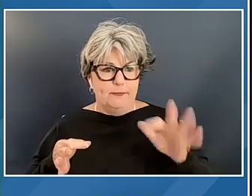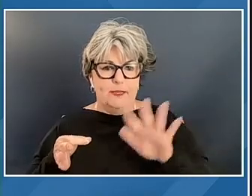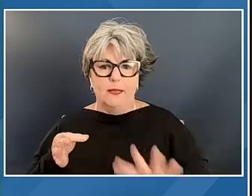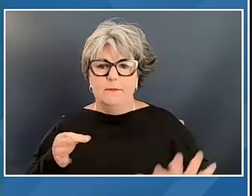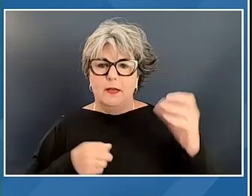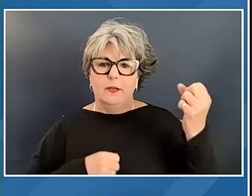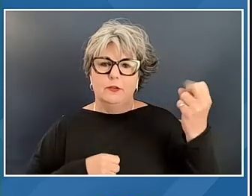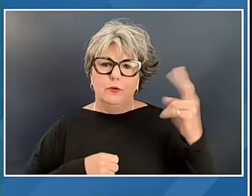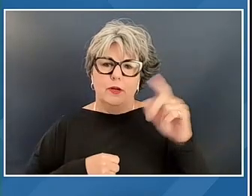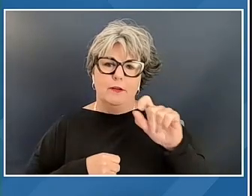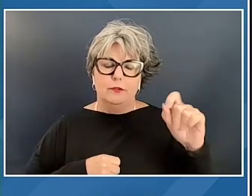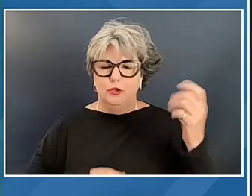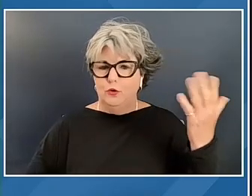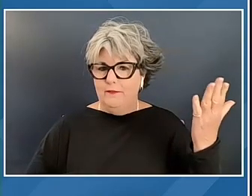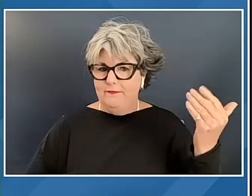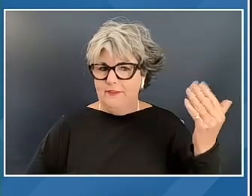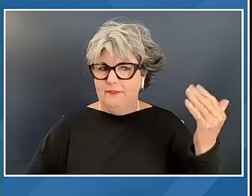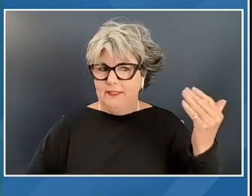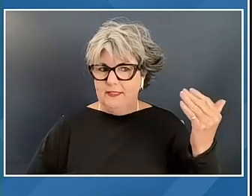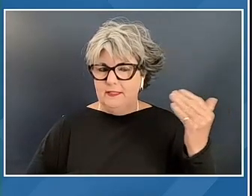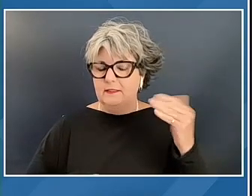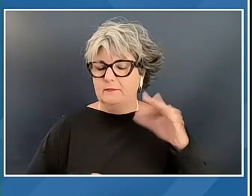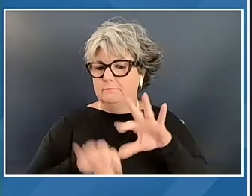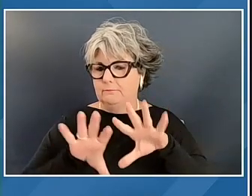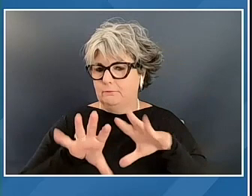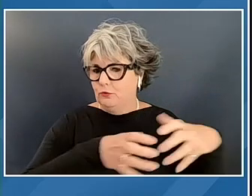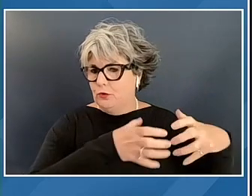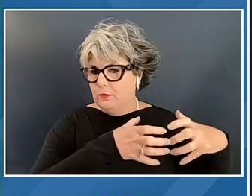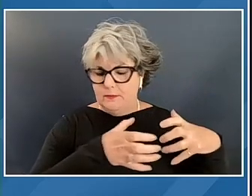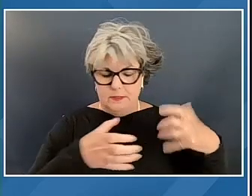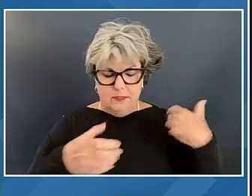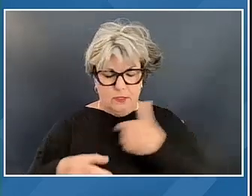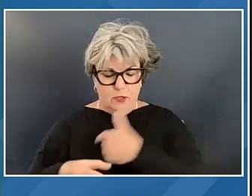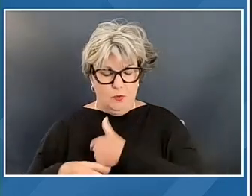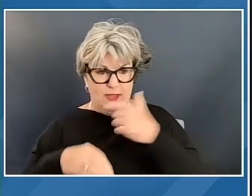15 constituency groups, and we have just added two more.